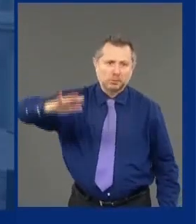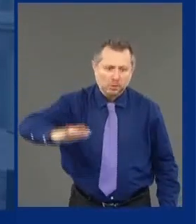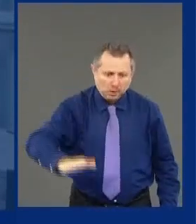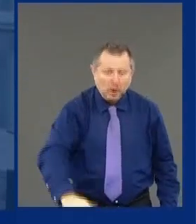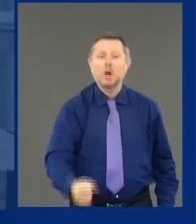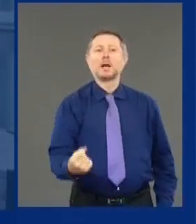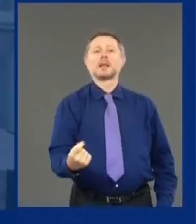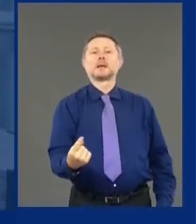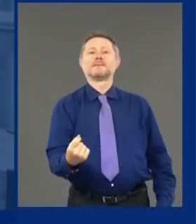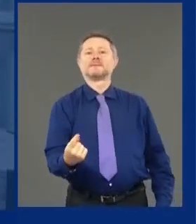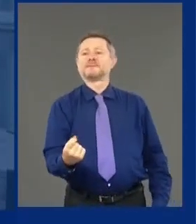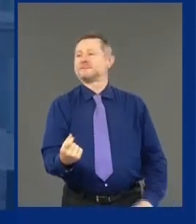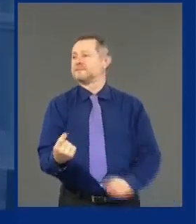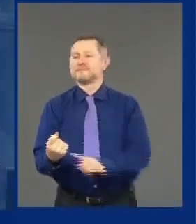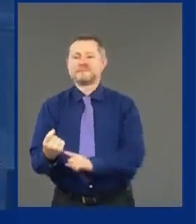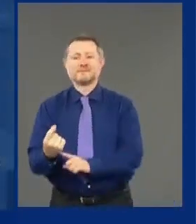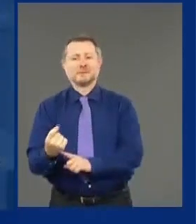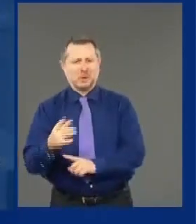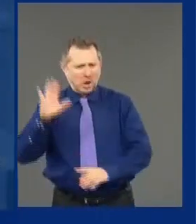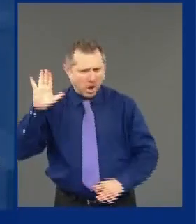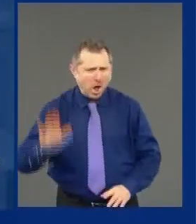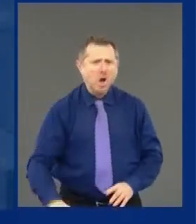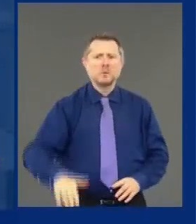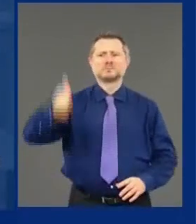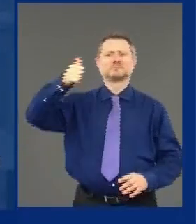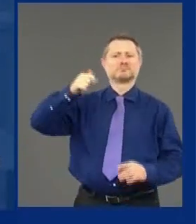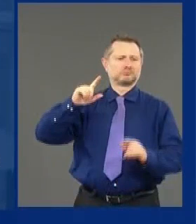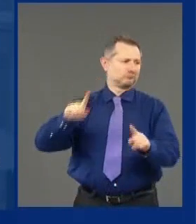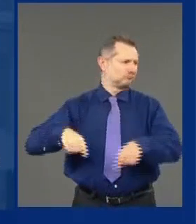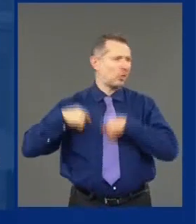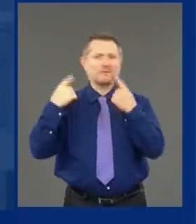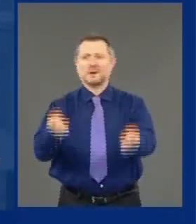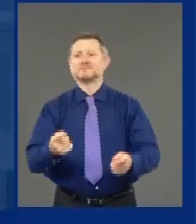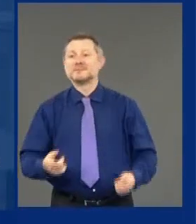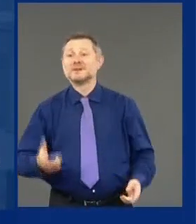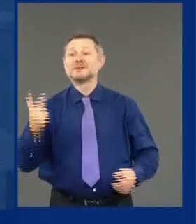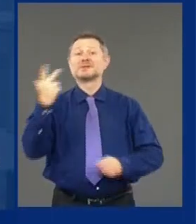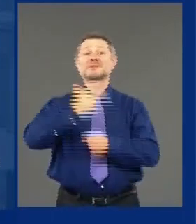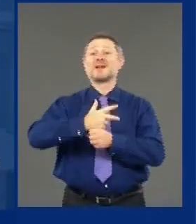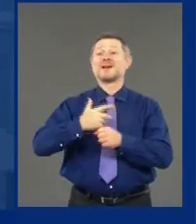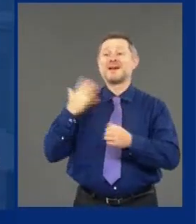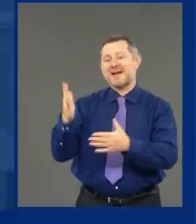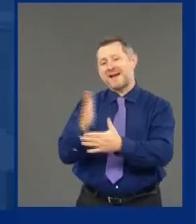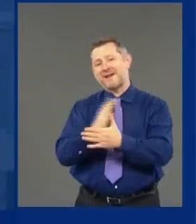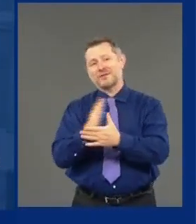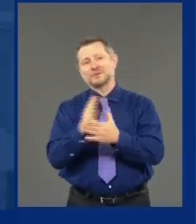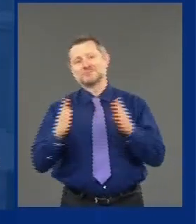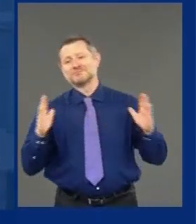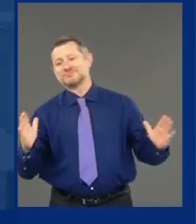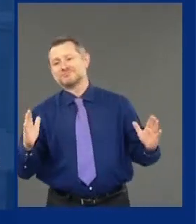WE DON'T WANT TO SEE ANYONE DIE BUT THE HIGHEST WAS 800 AND 11